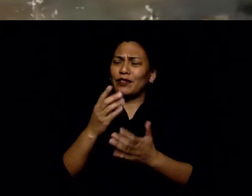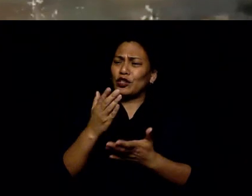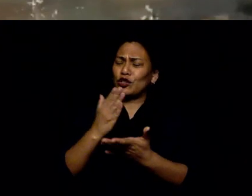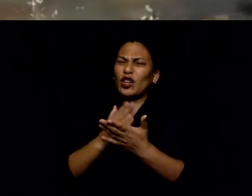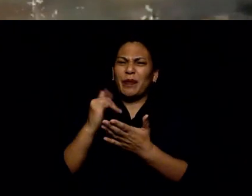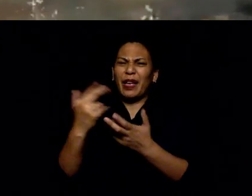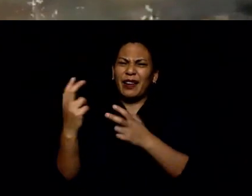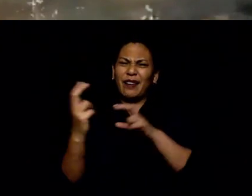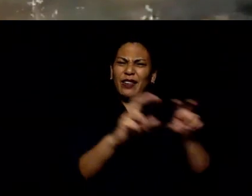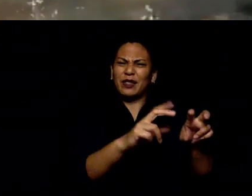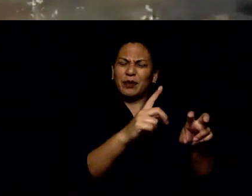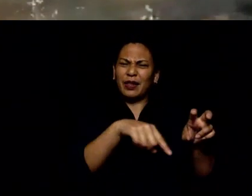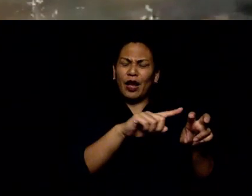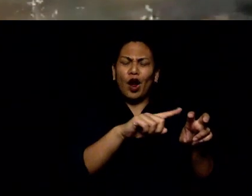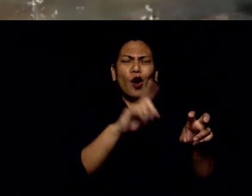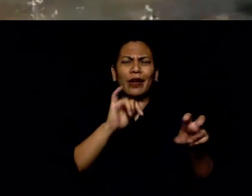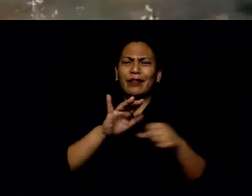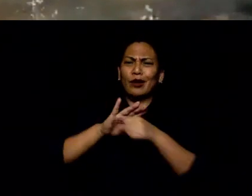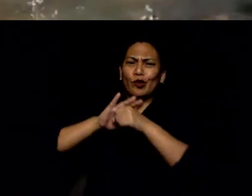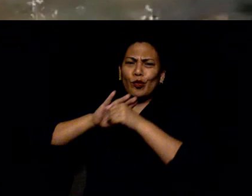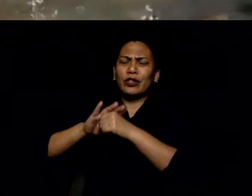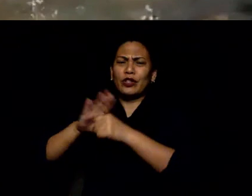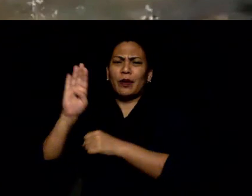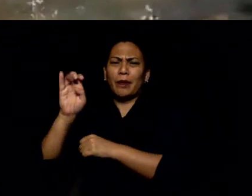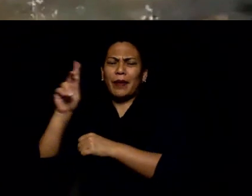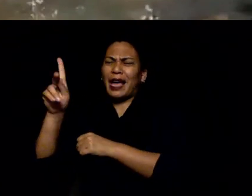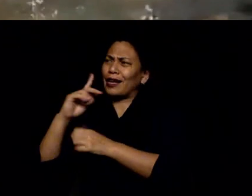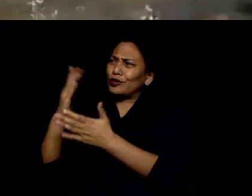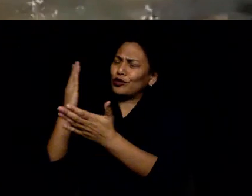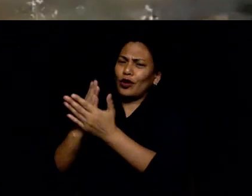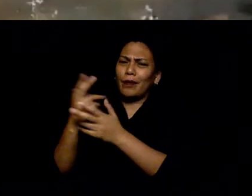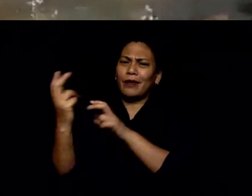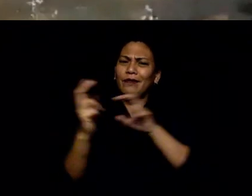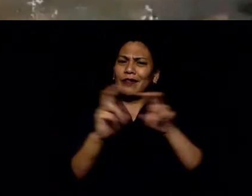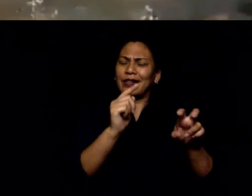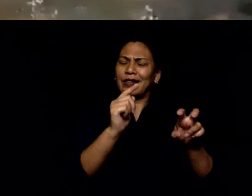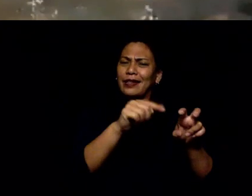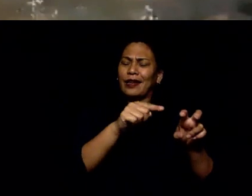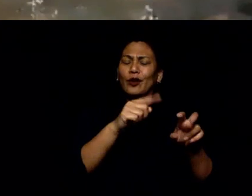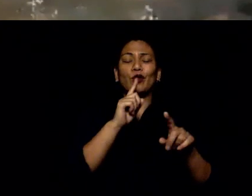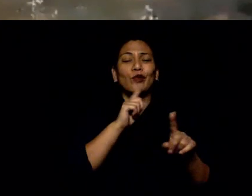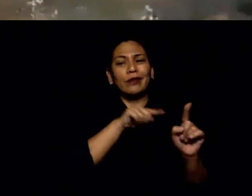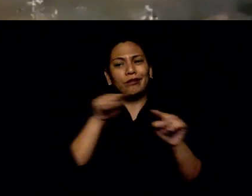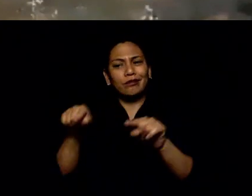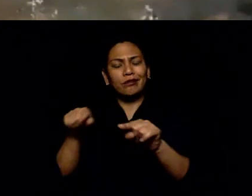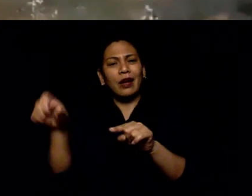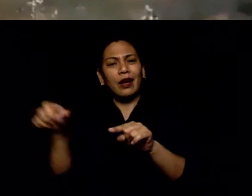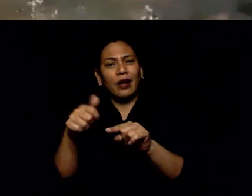We've got to pressure our banks to stop investing in fossil fuels and, uh, switch to the clean economy.